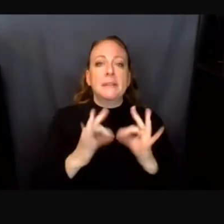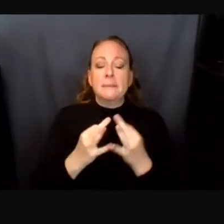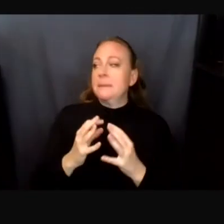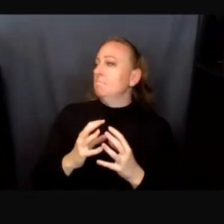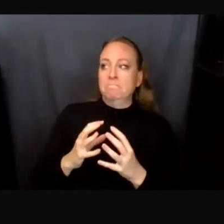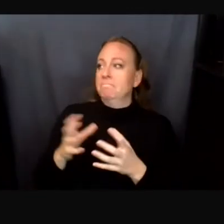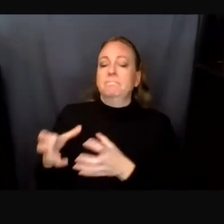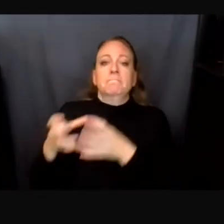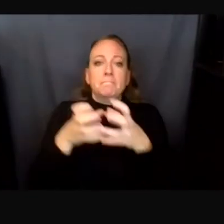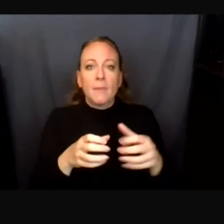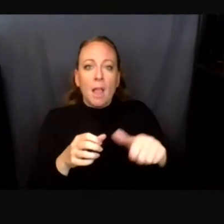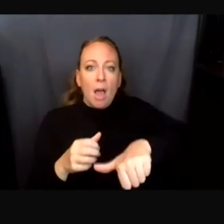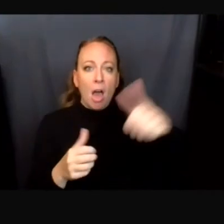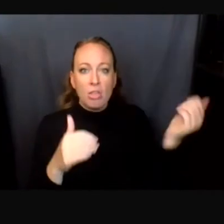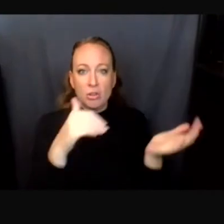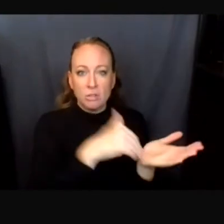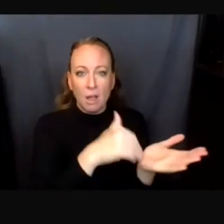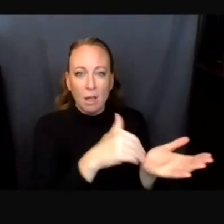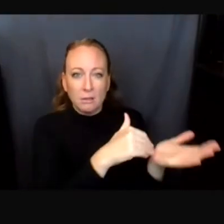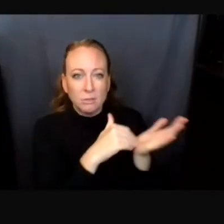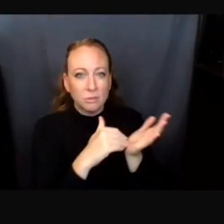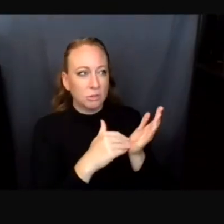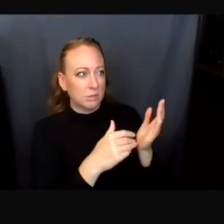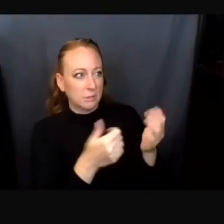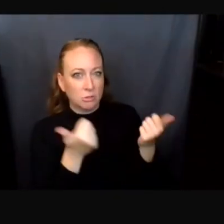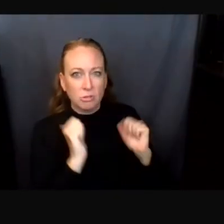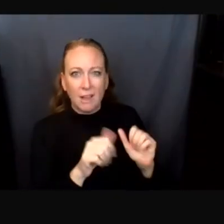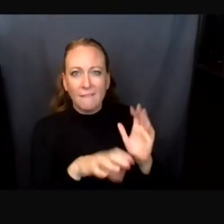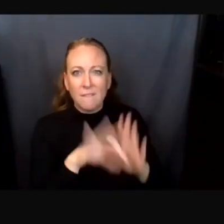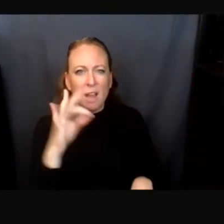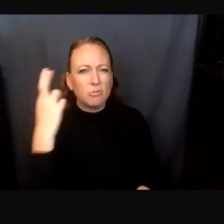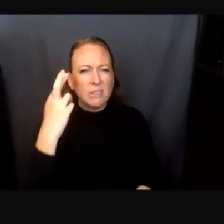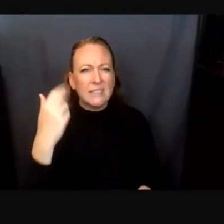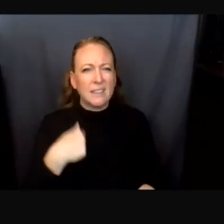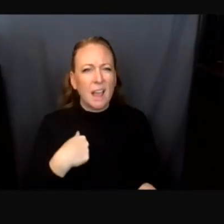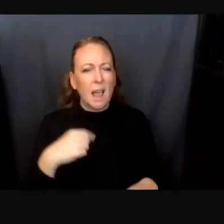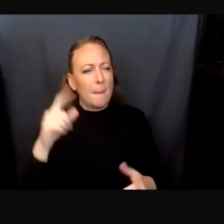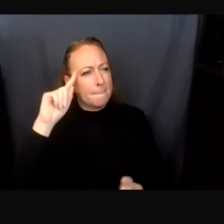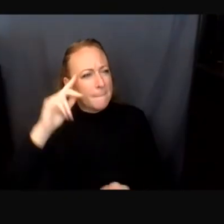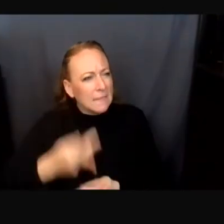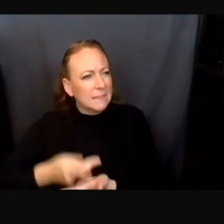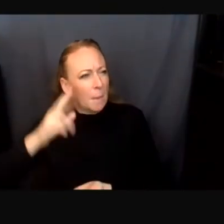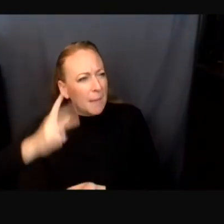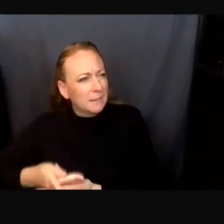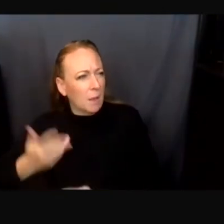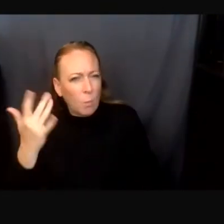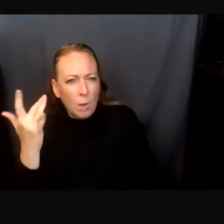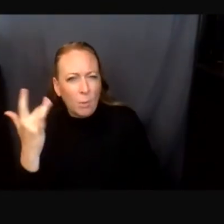to try to find out if it was something other than epilepsy. Of course not telling me so.